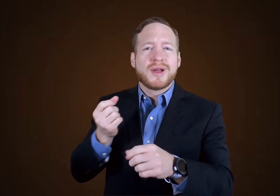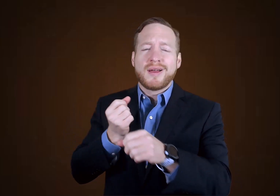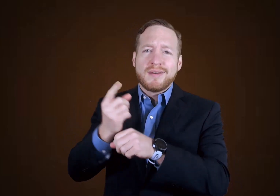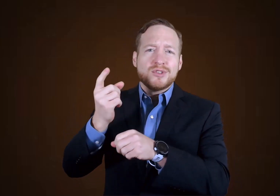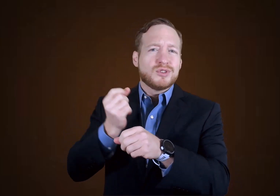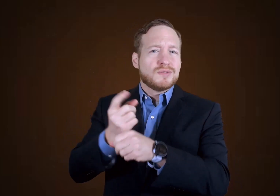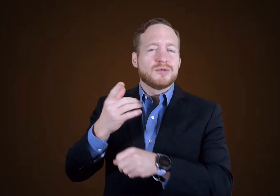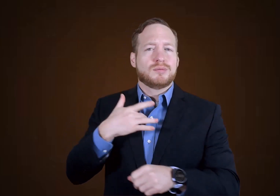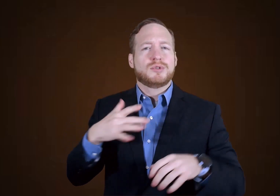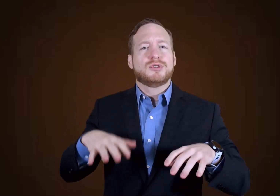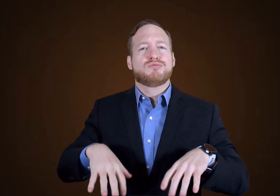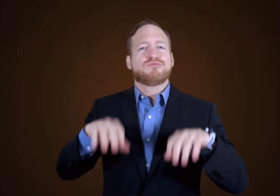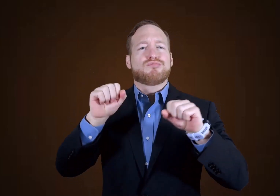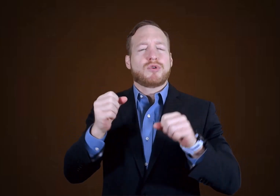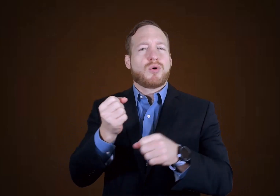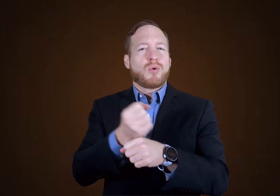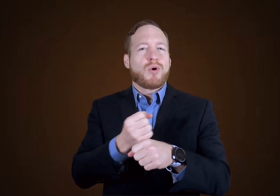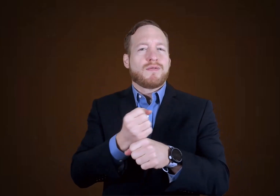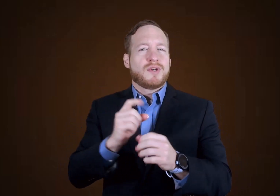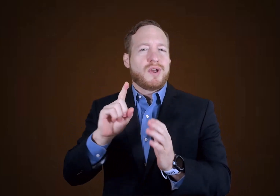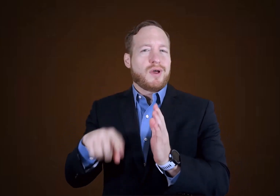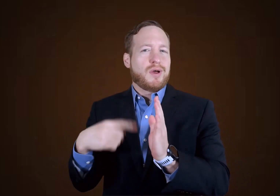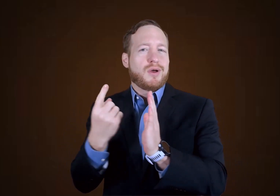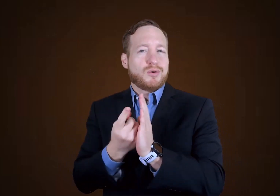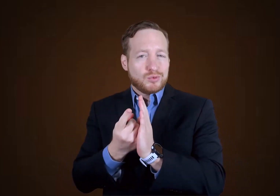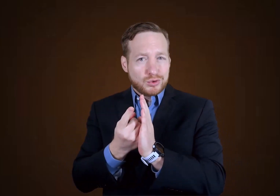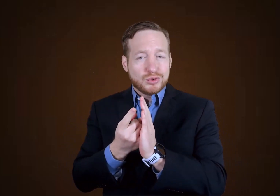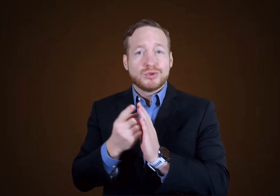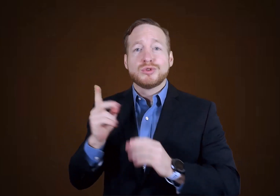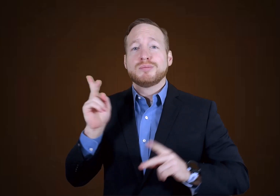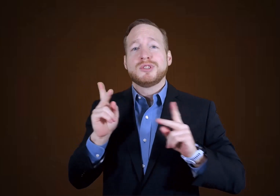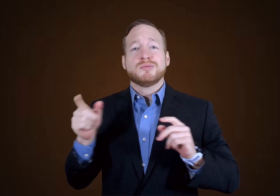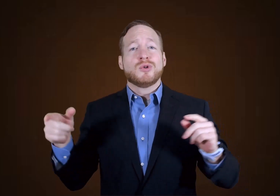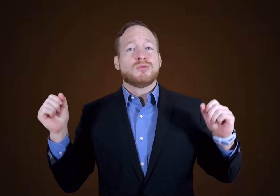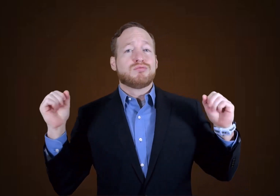the commission on the deaf and hard of hearing typically hosts a live coffee hour